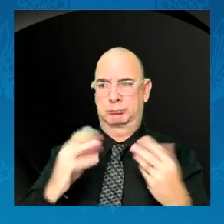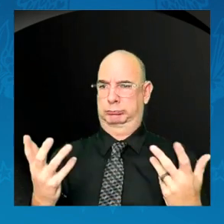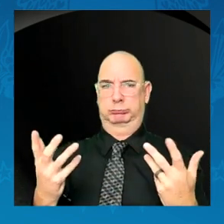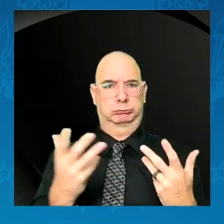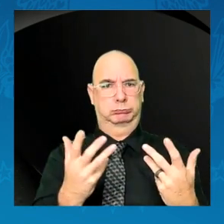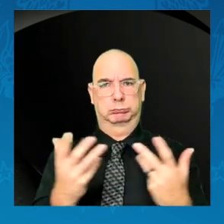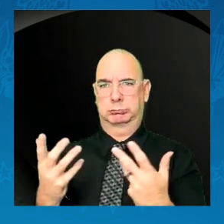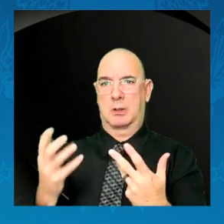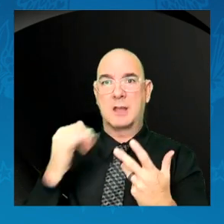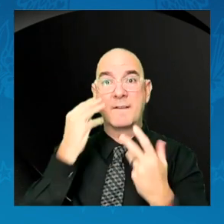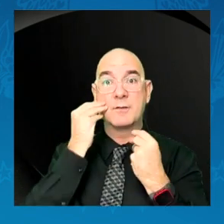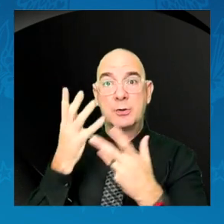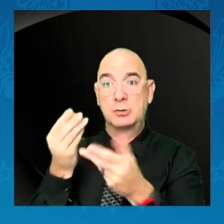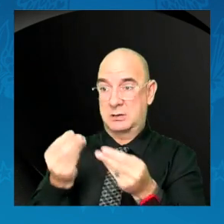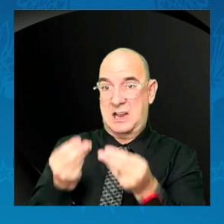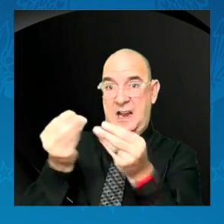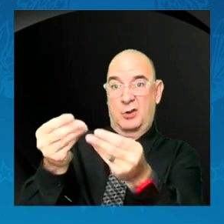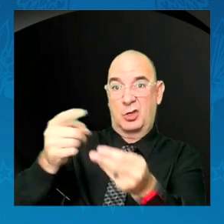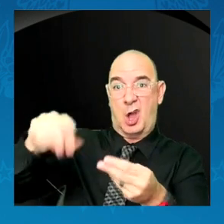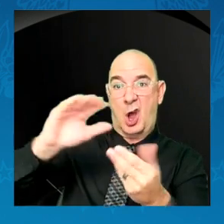the opportunity to fully engage,